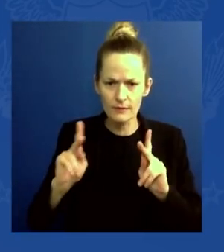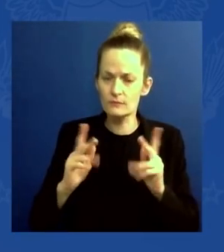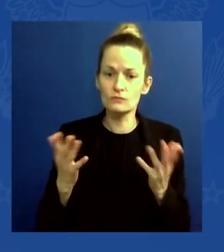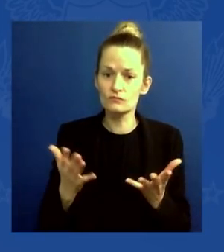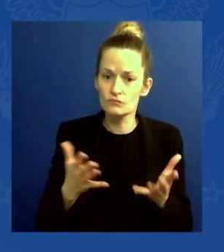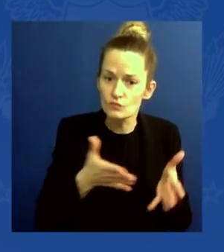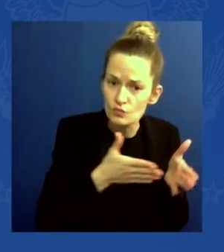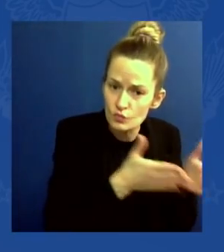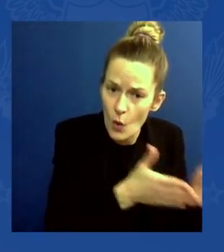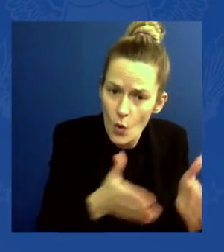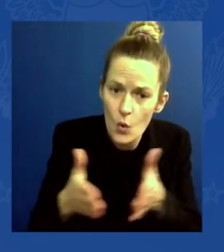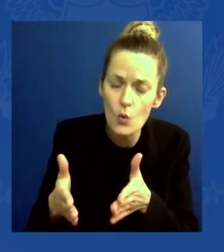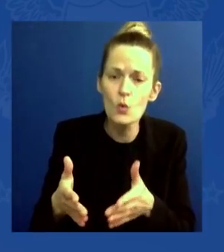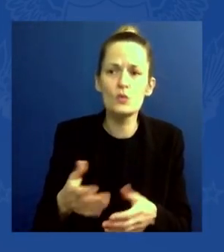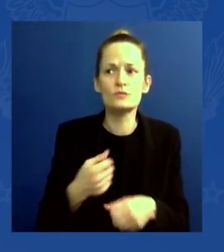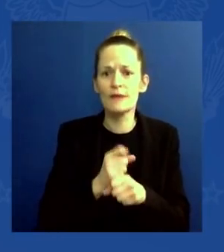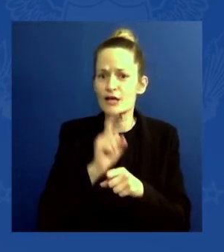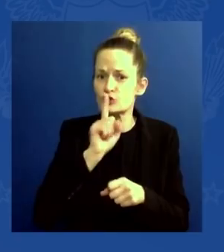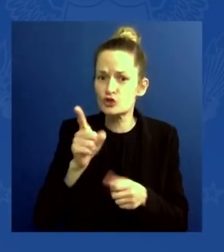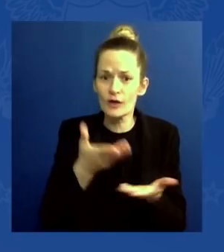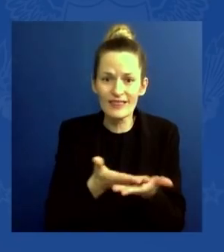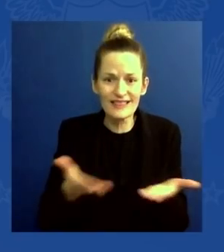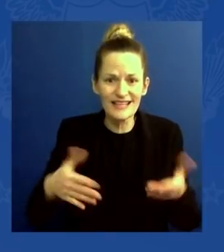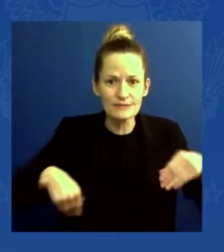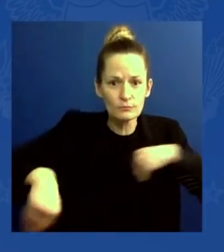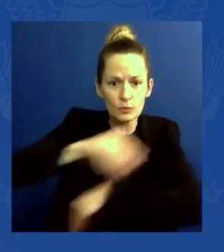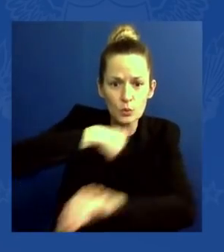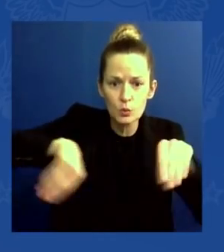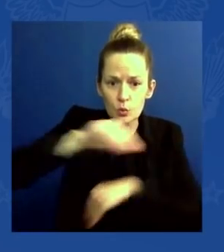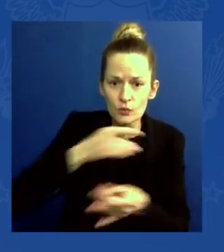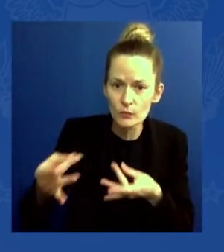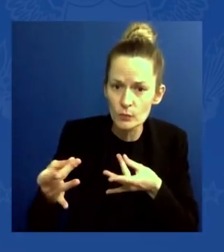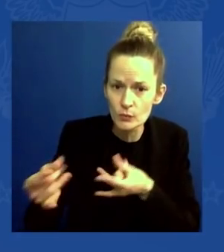here in the United States. We empowered our companies to outcompete the world.